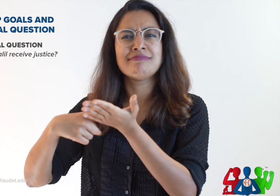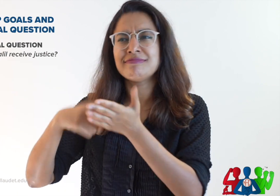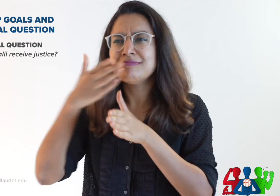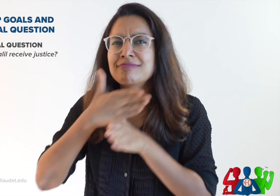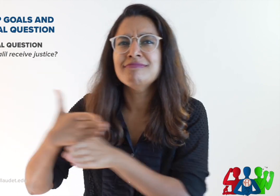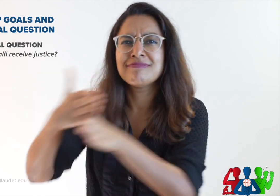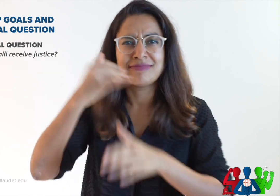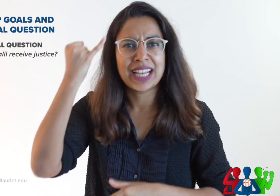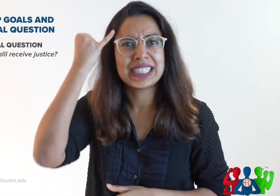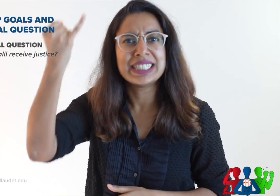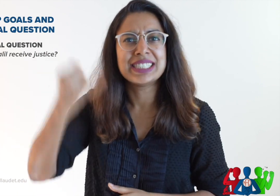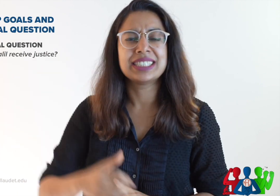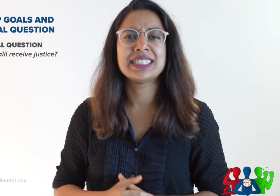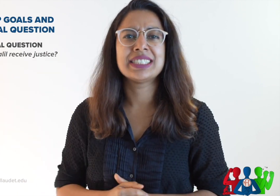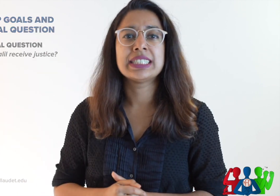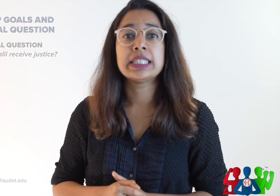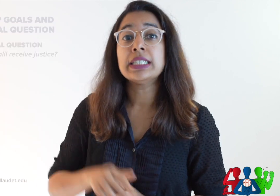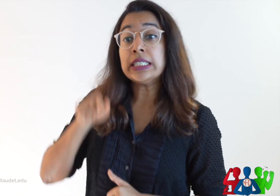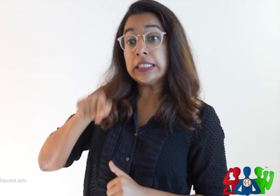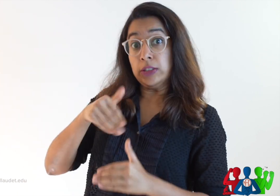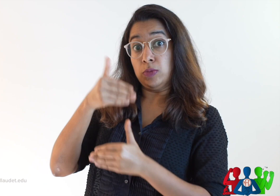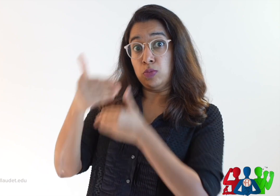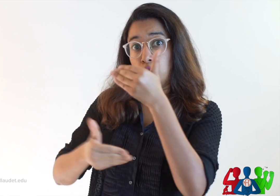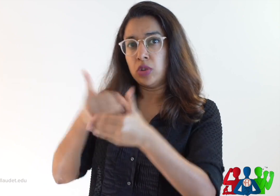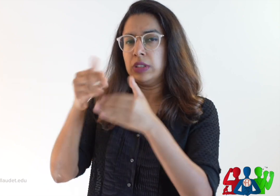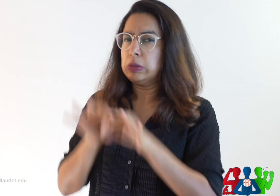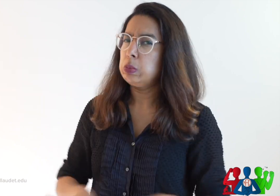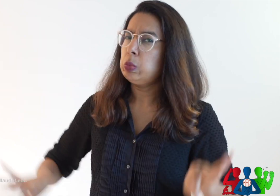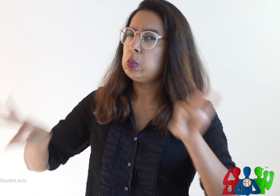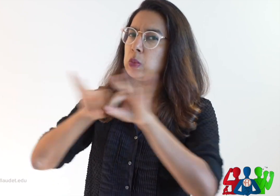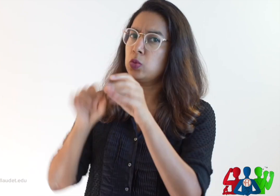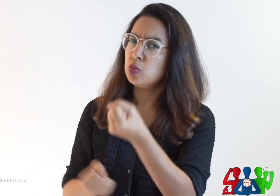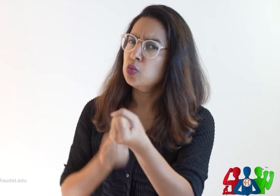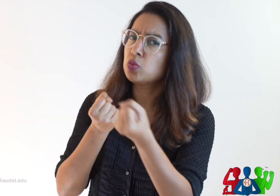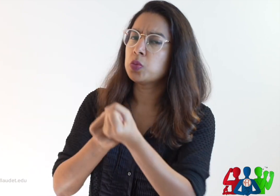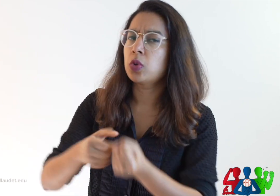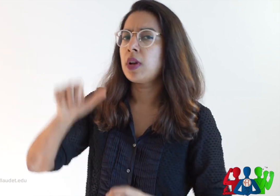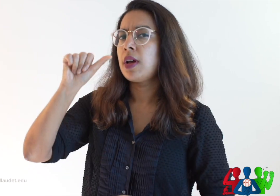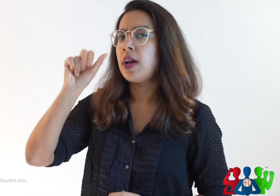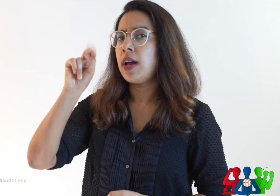to discuss the possible answers to this and be creative in their ideas.